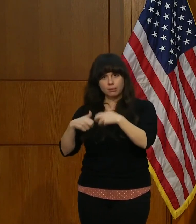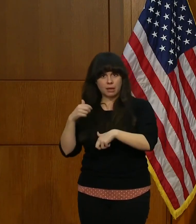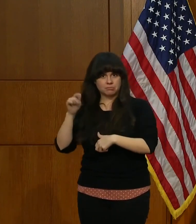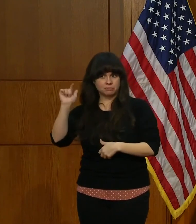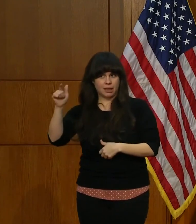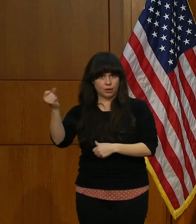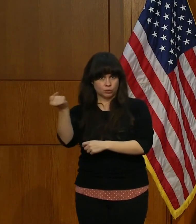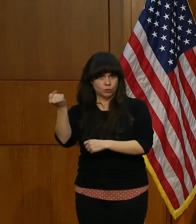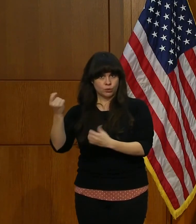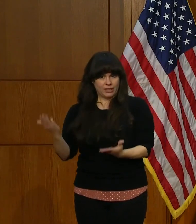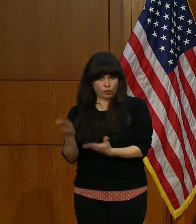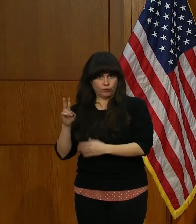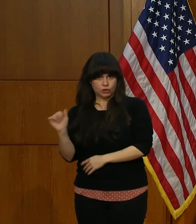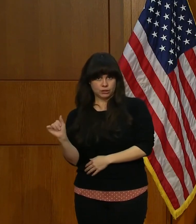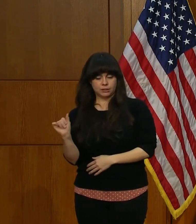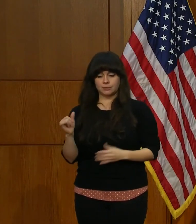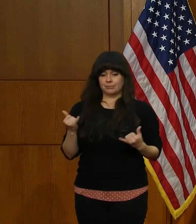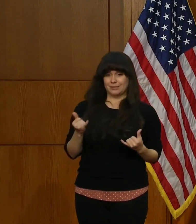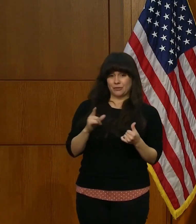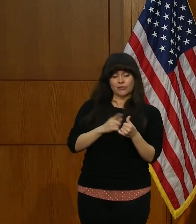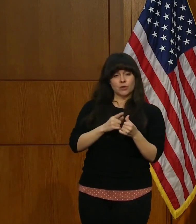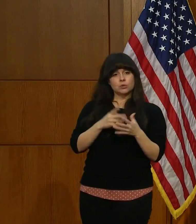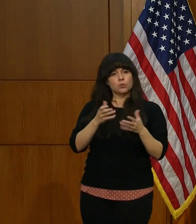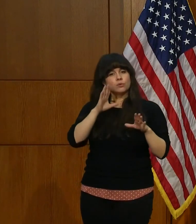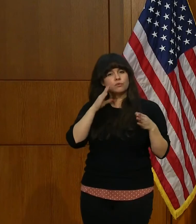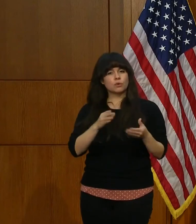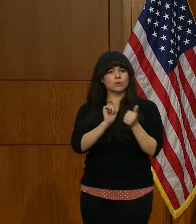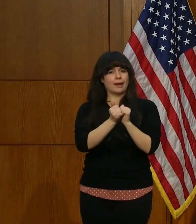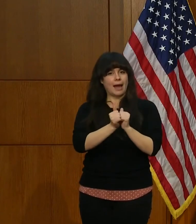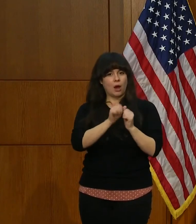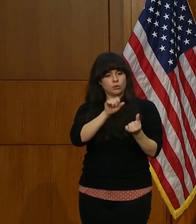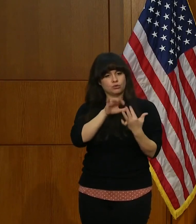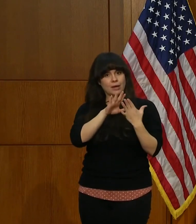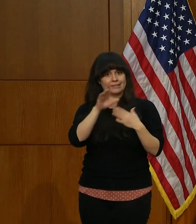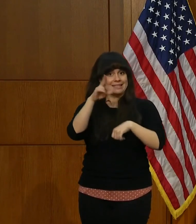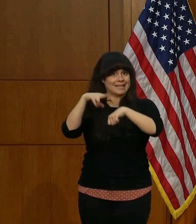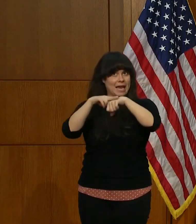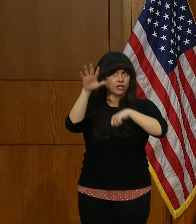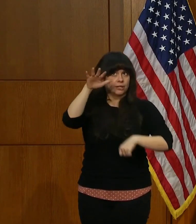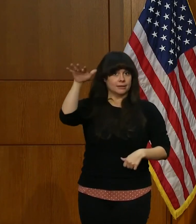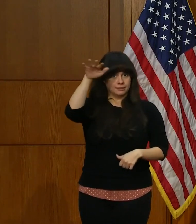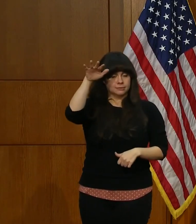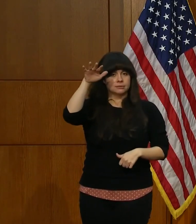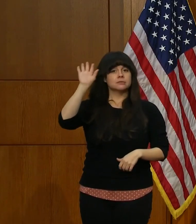MANAGEMENT ISSUE. BUT FIRST YOU